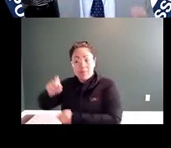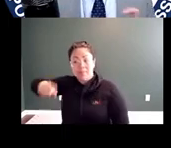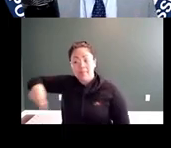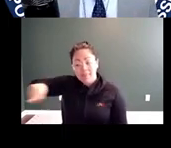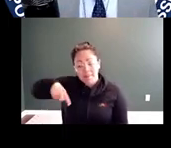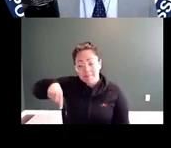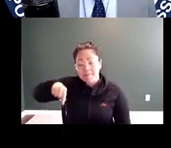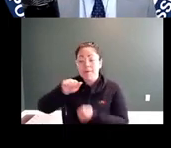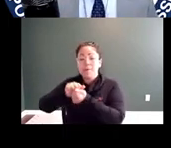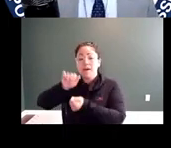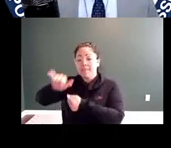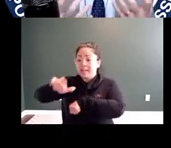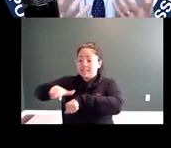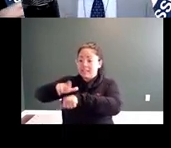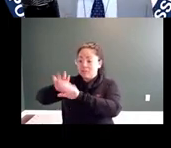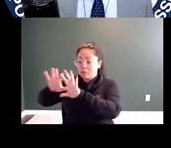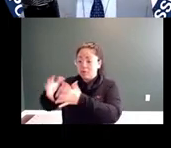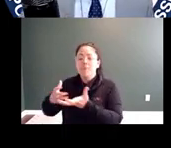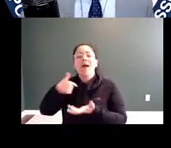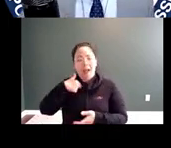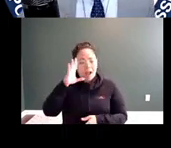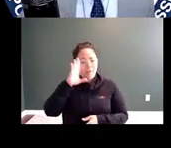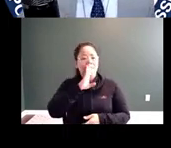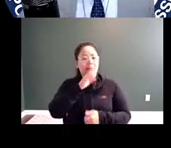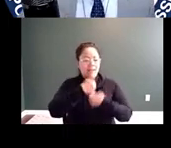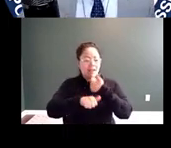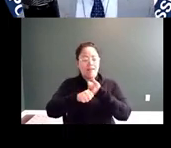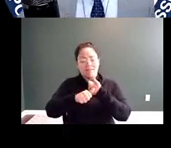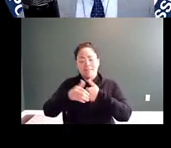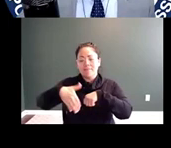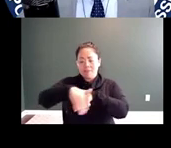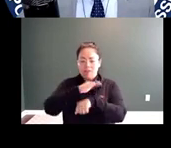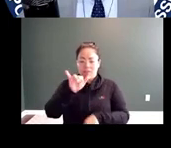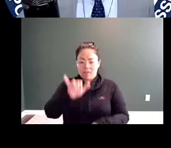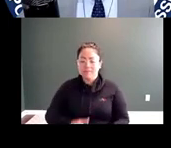with that national origin group, you'd be covered under national origin discrimination as well.